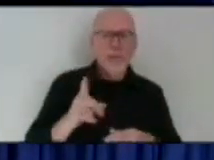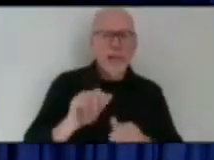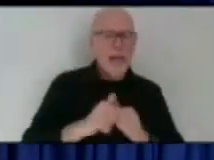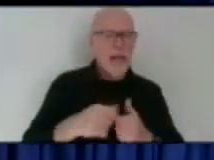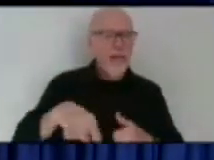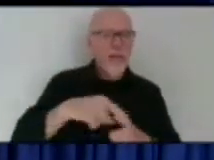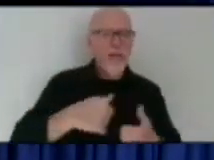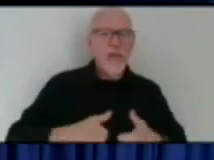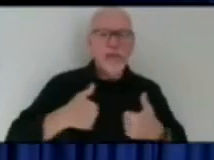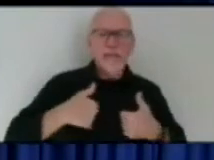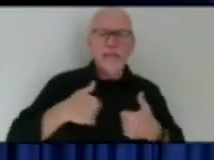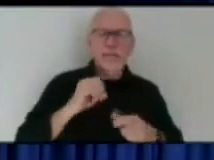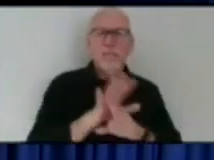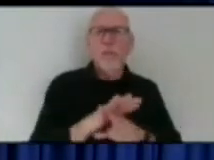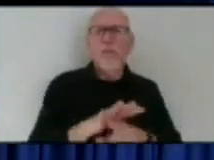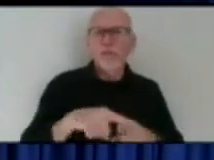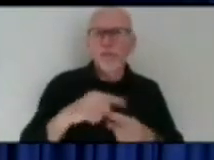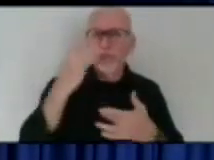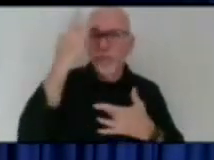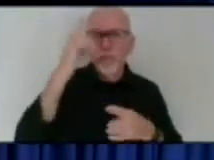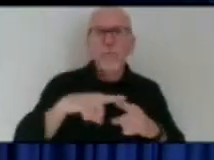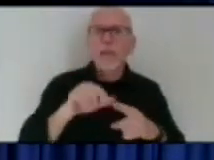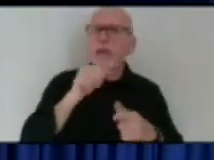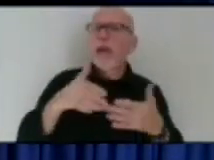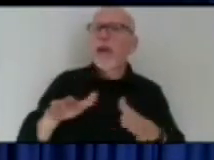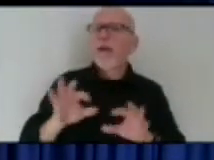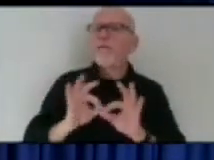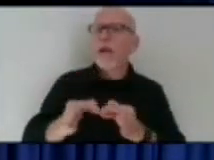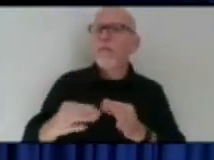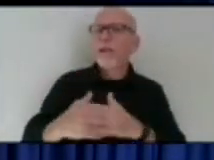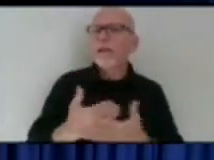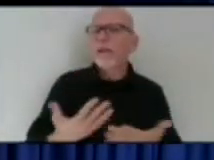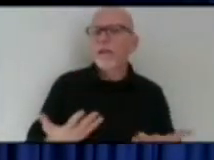exposed the virus but not letting family members in to care for them. And